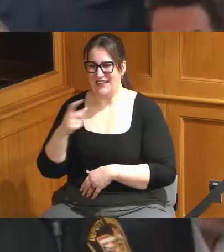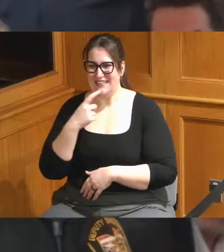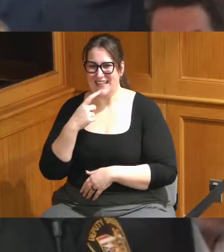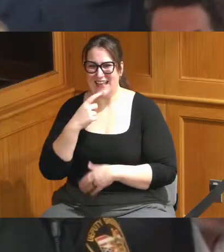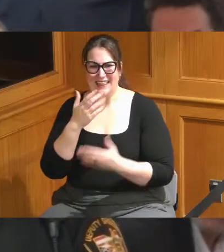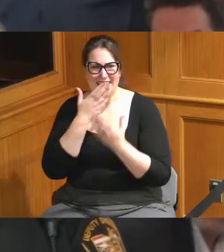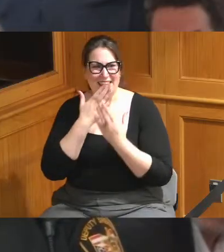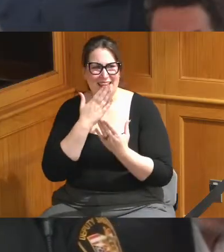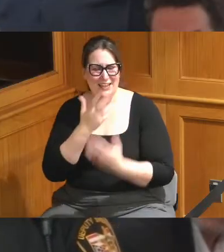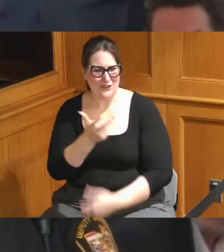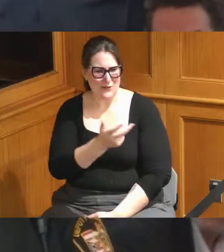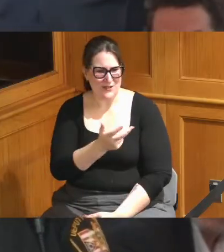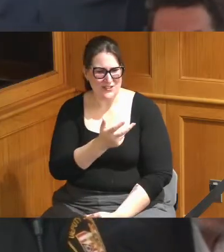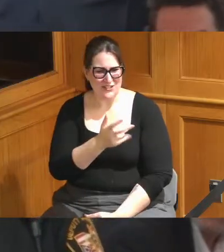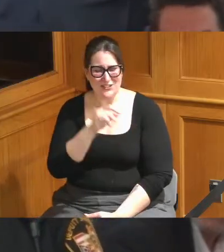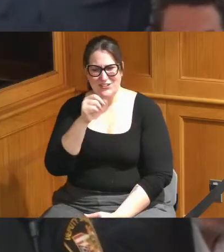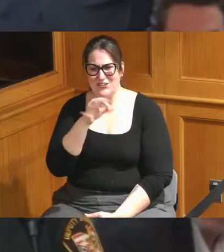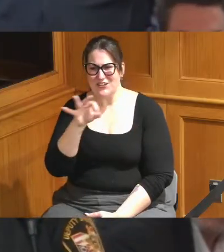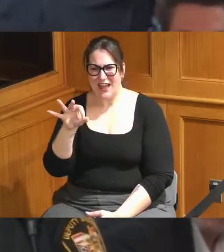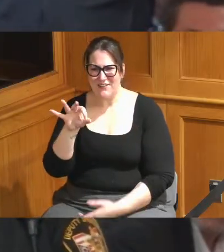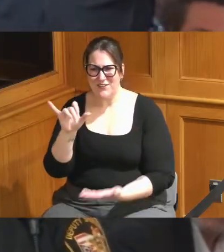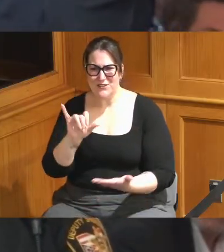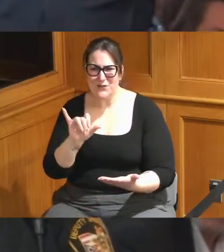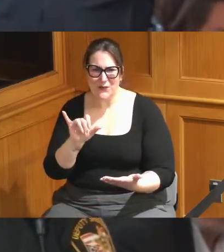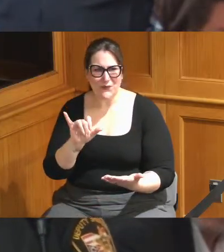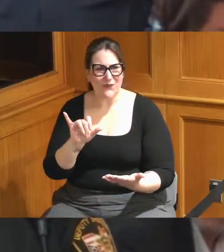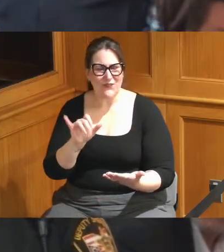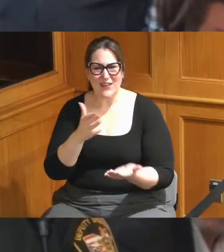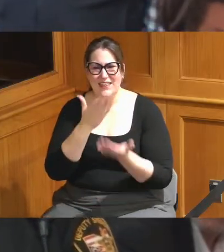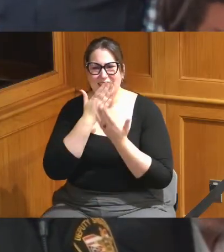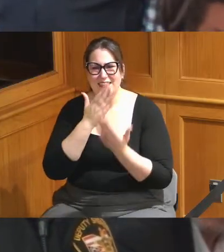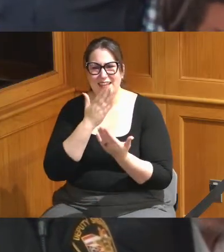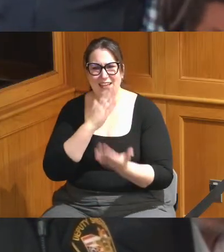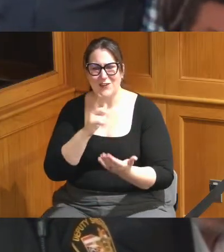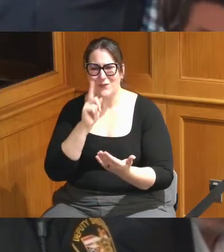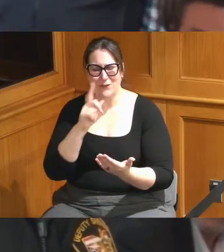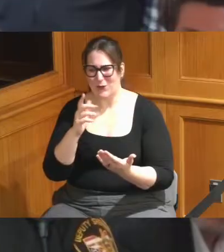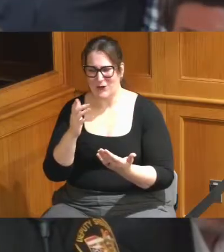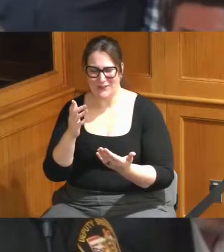Commissioners, Jeff Aluotto. Thank you all for being just welcoming for us,